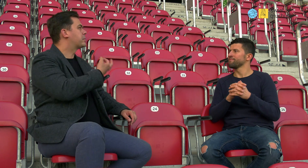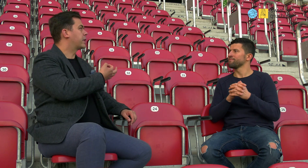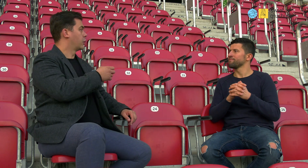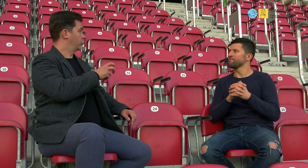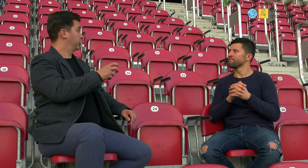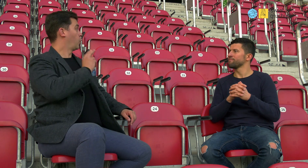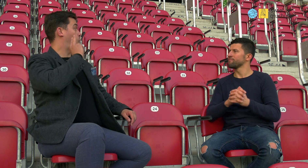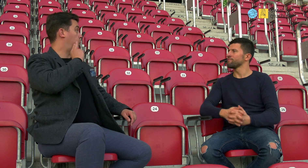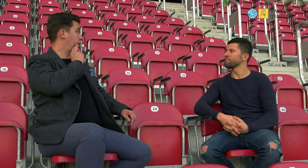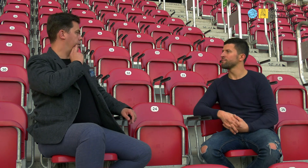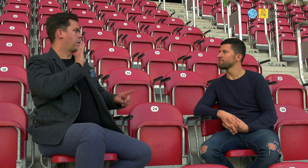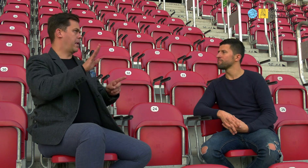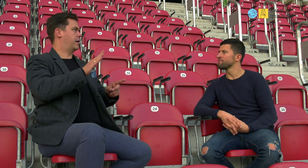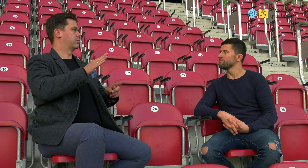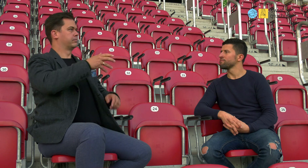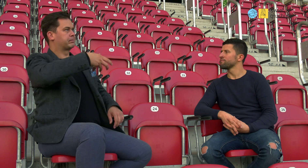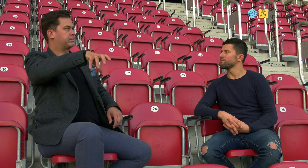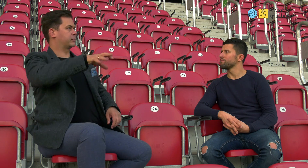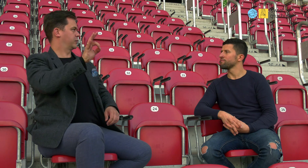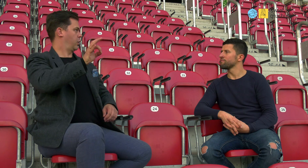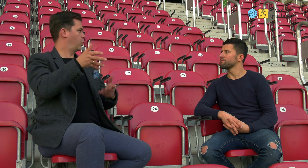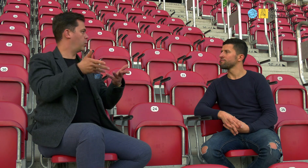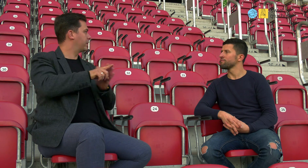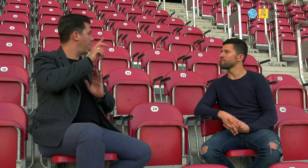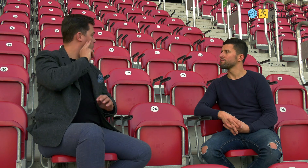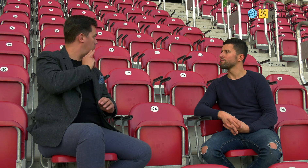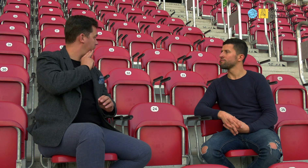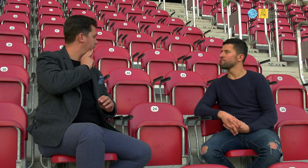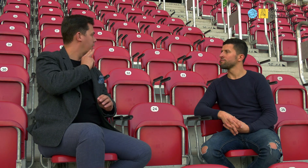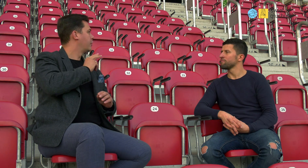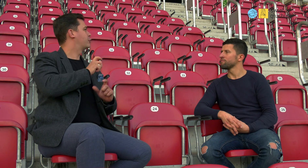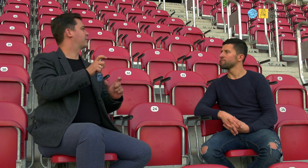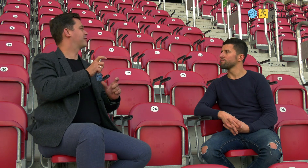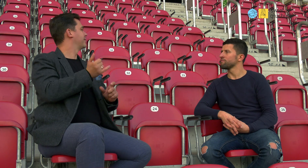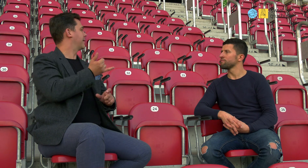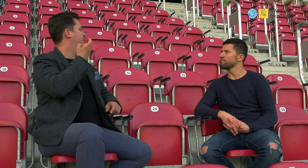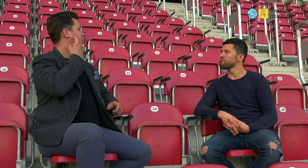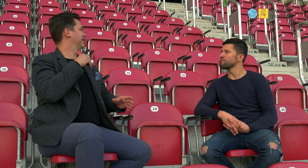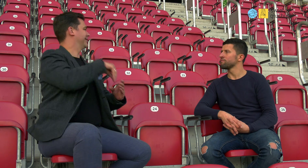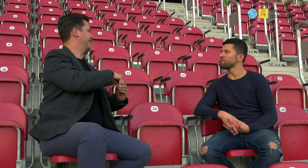Are there teams, clubs for deaf people? Did you have to be with hearing people?